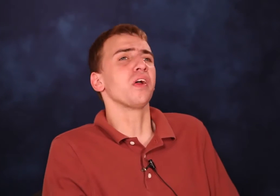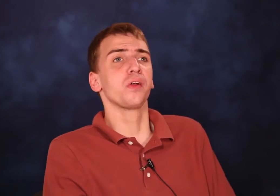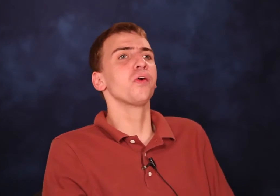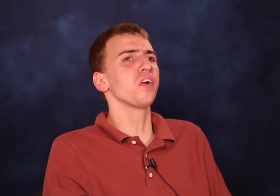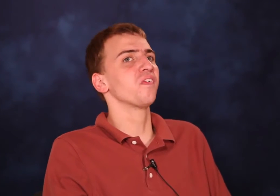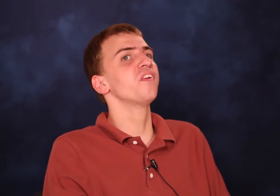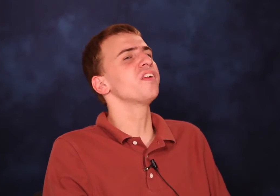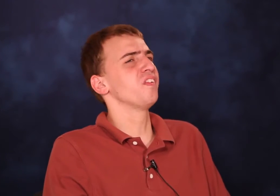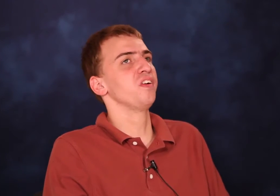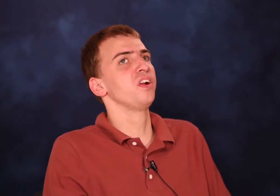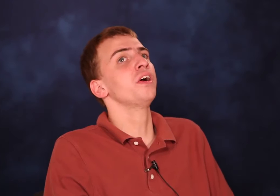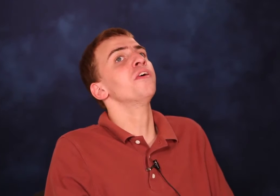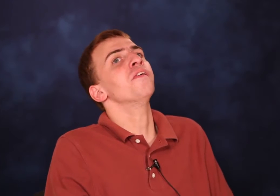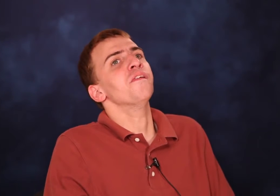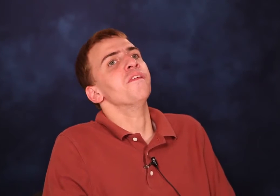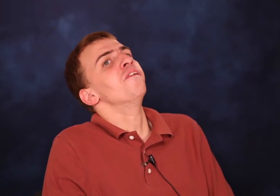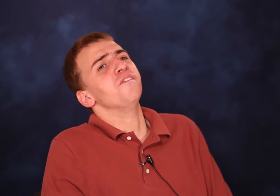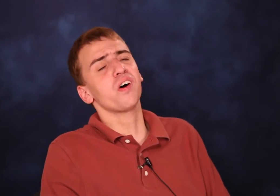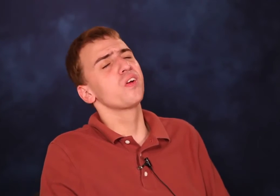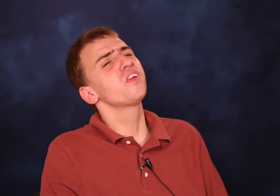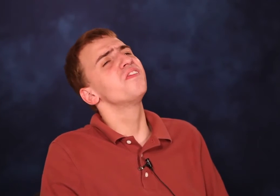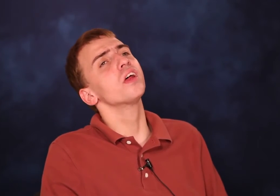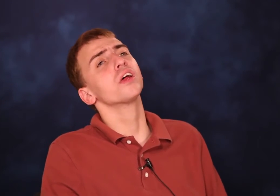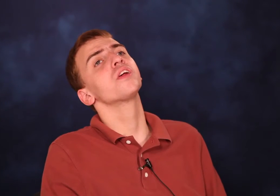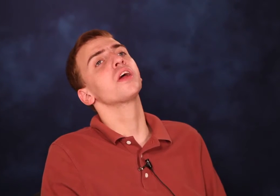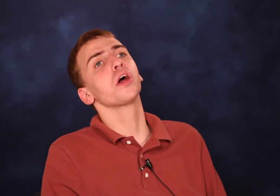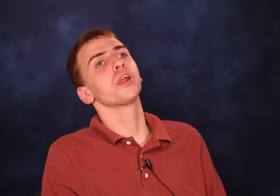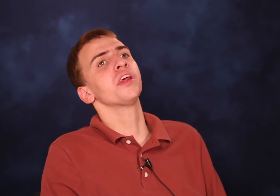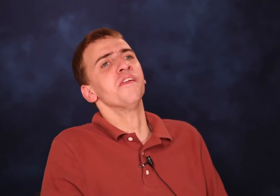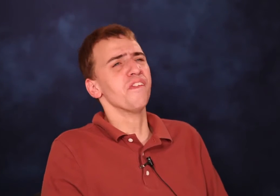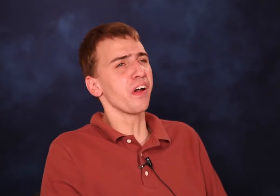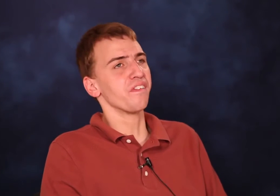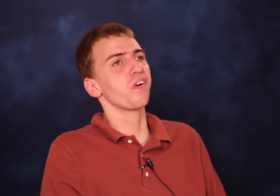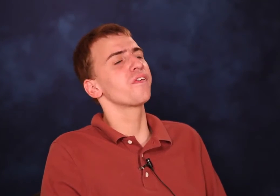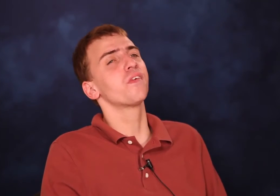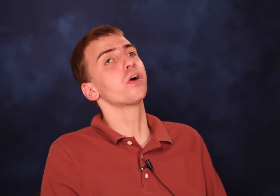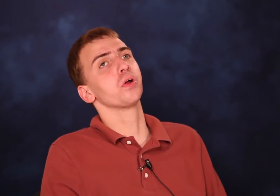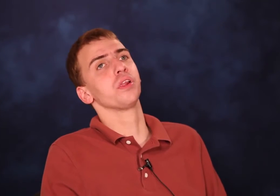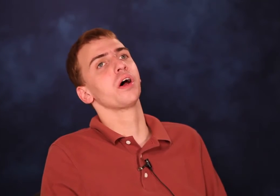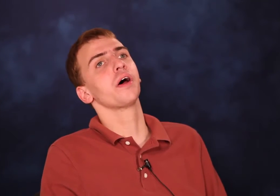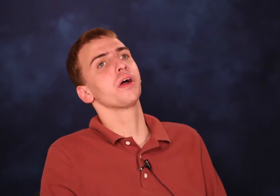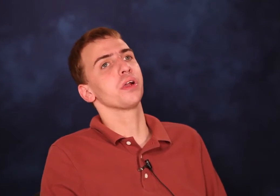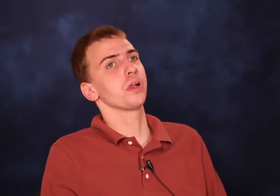As you can imagine, my disability has played a big part in that.